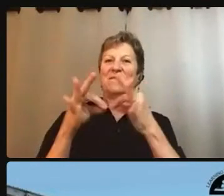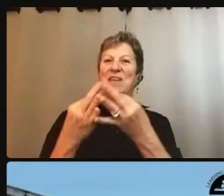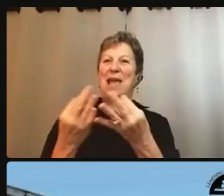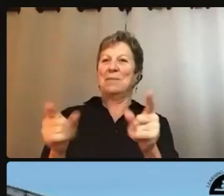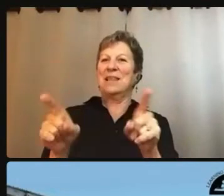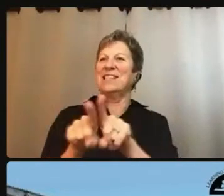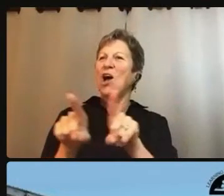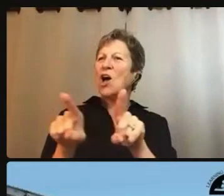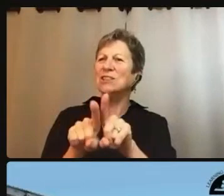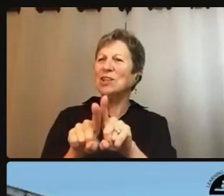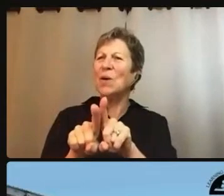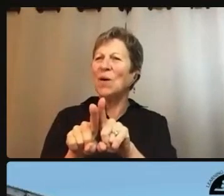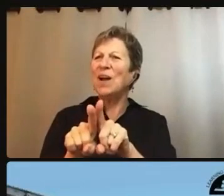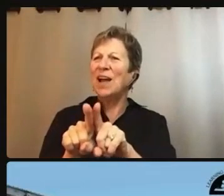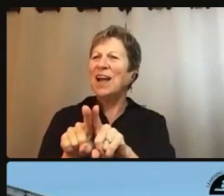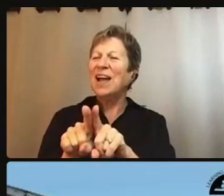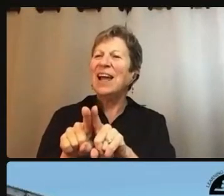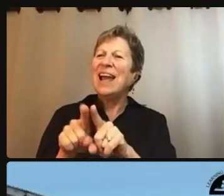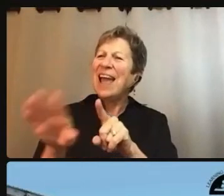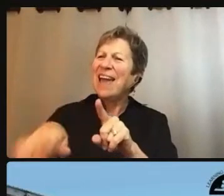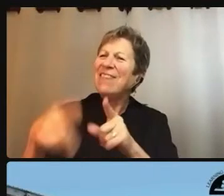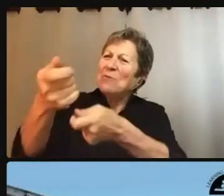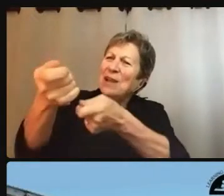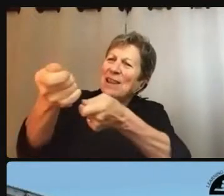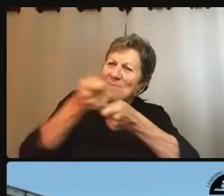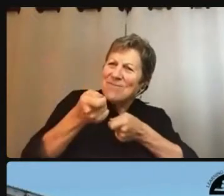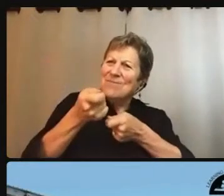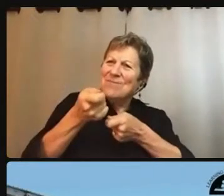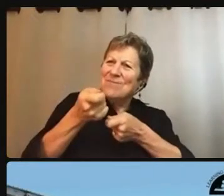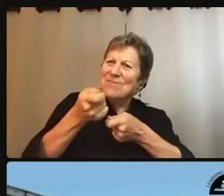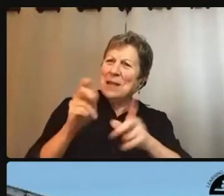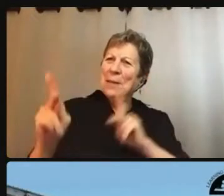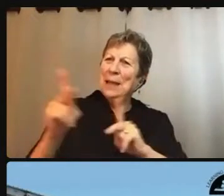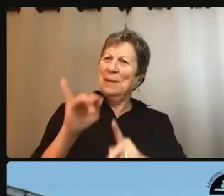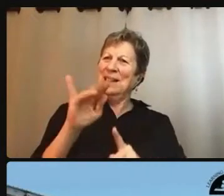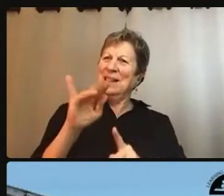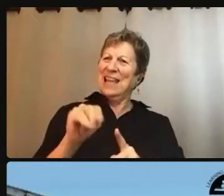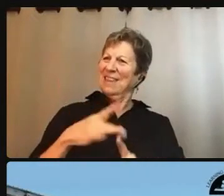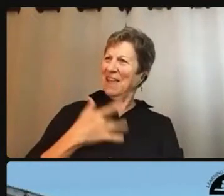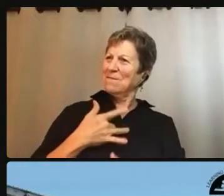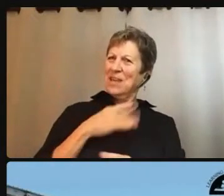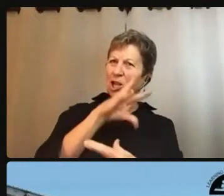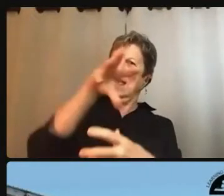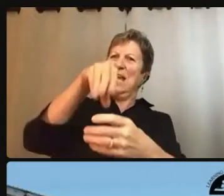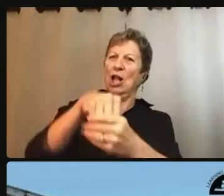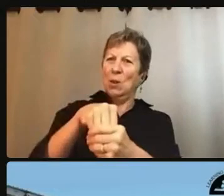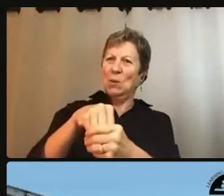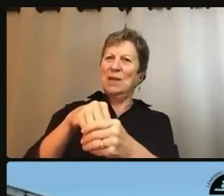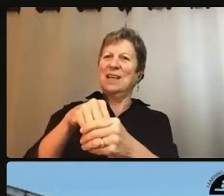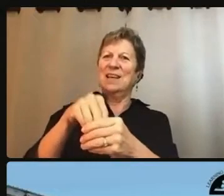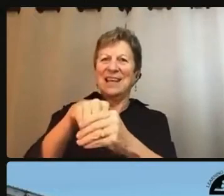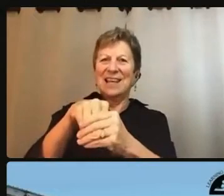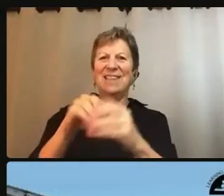EXPERIENCED BY THE STUDENTS,